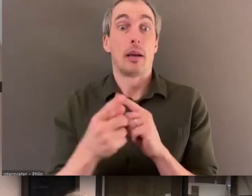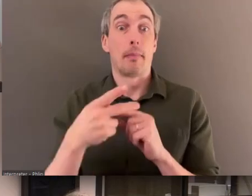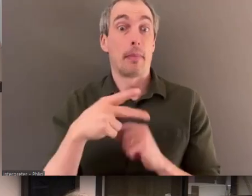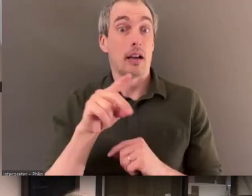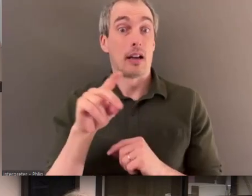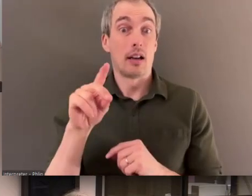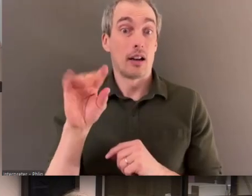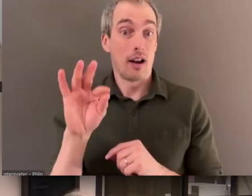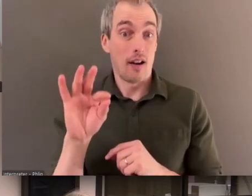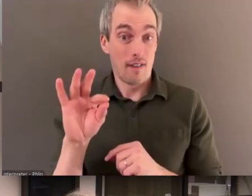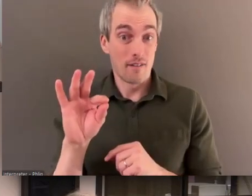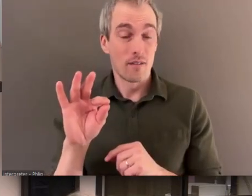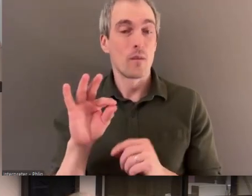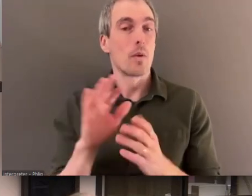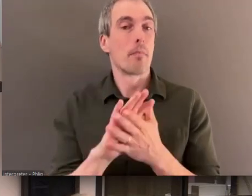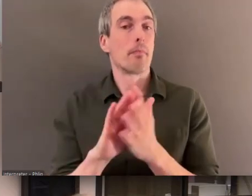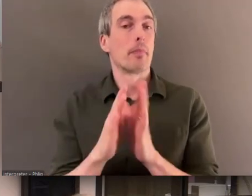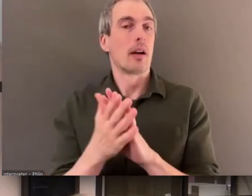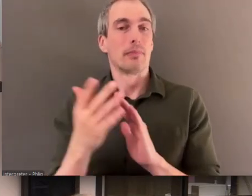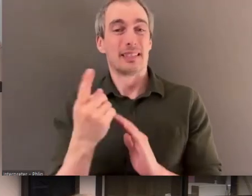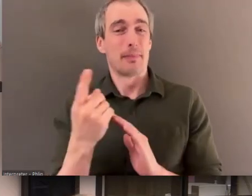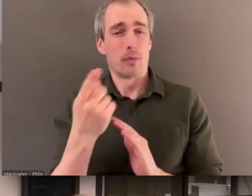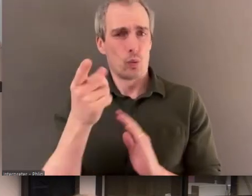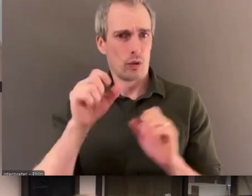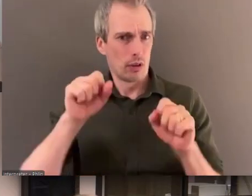read depends a lot on how the PDF was made.